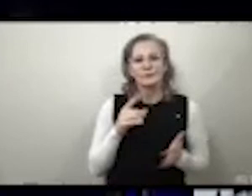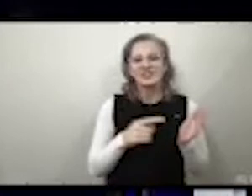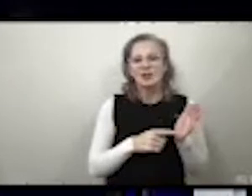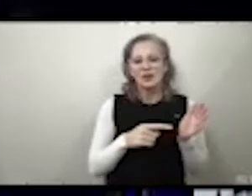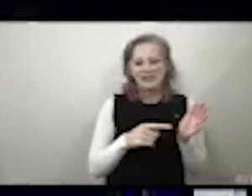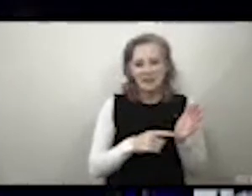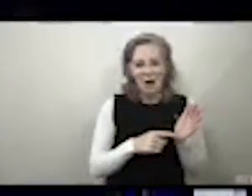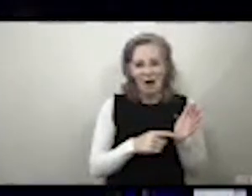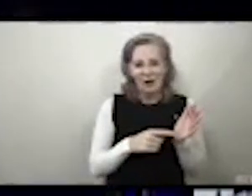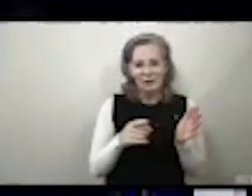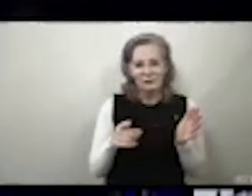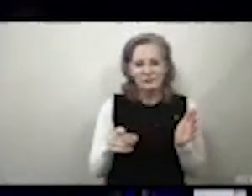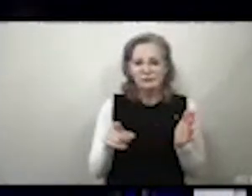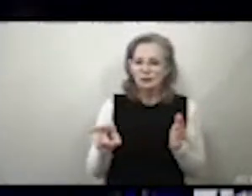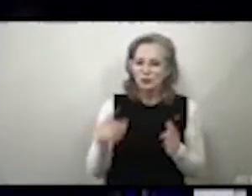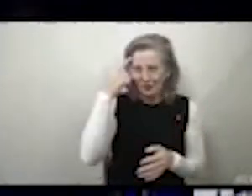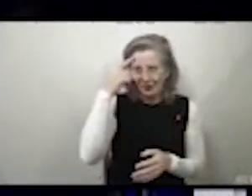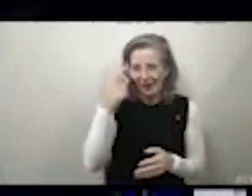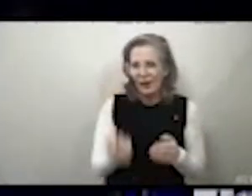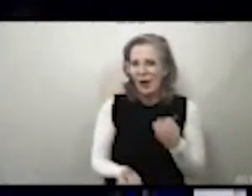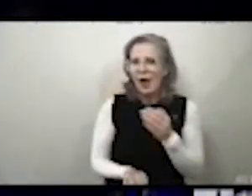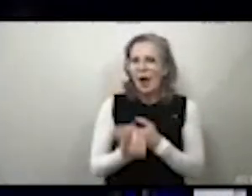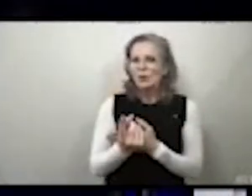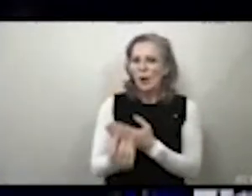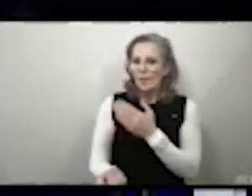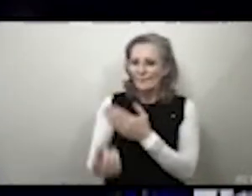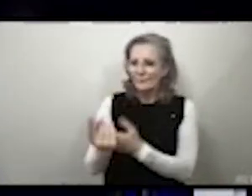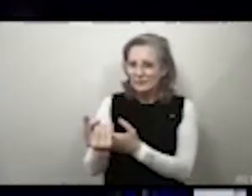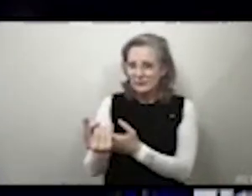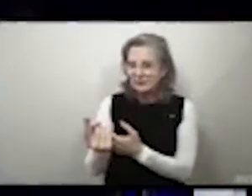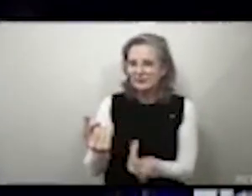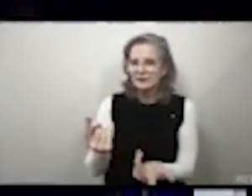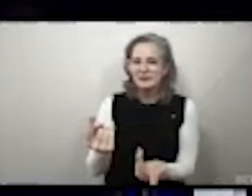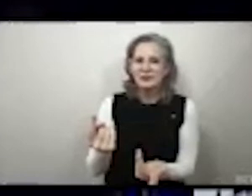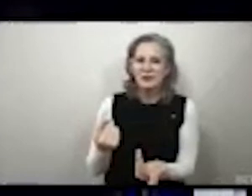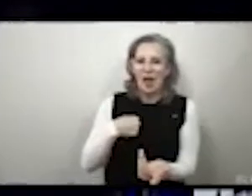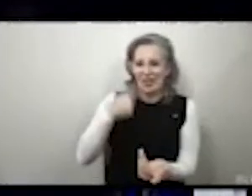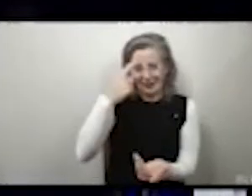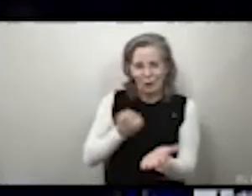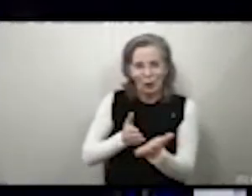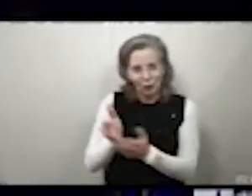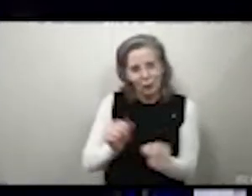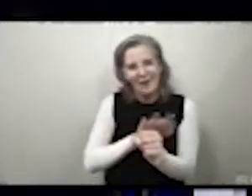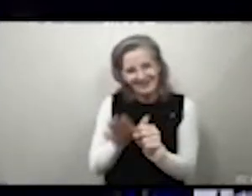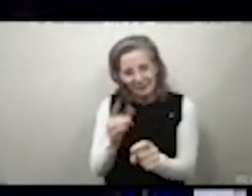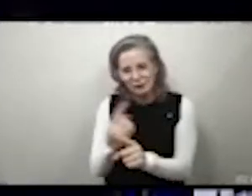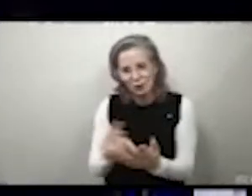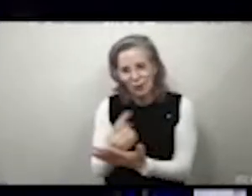this is in the course of the pandemic, I take it this is what the question means, for older people and those with disabilities who were supported